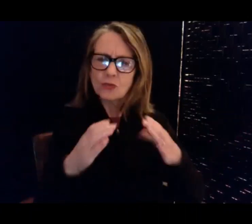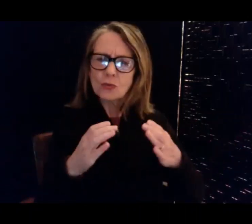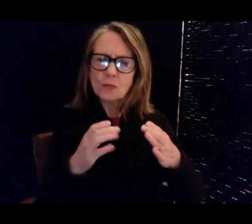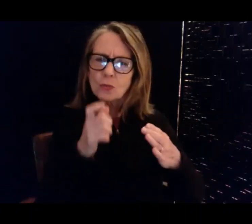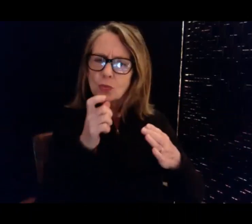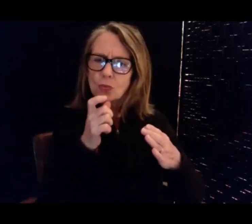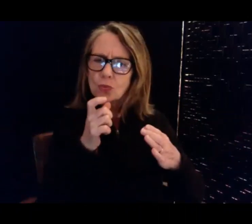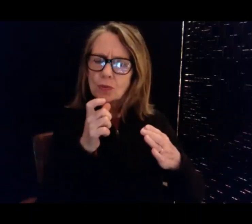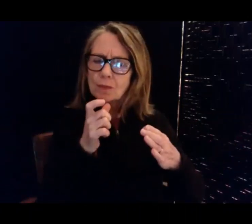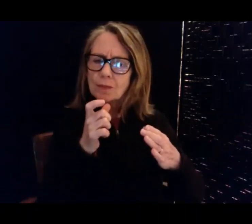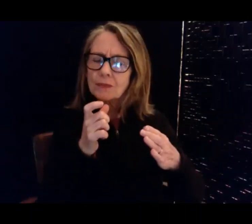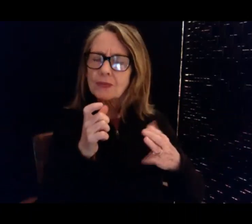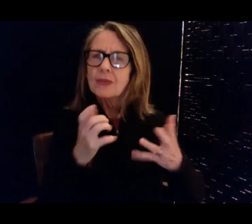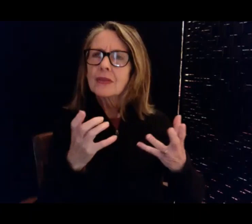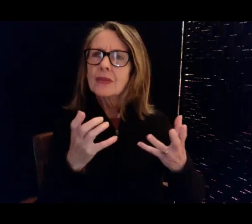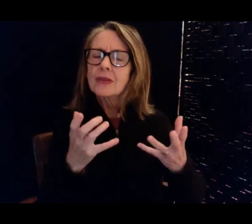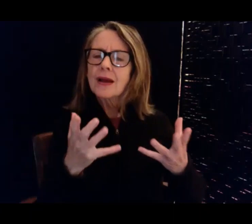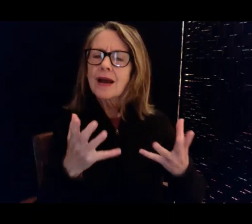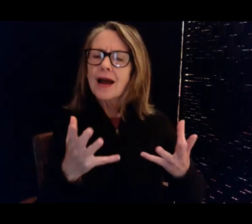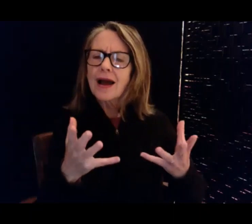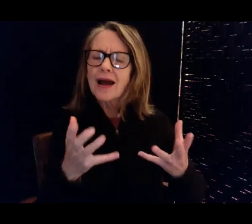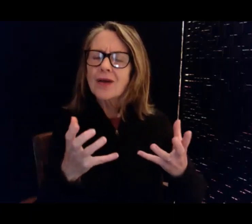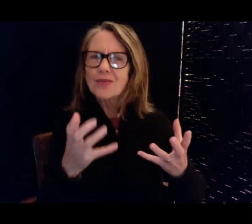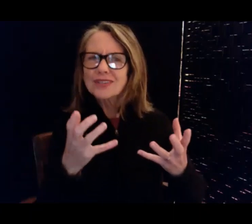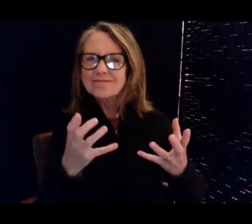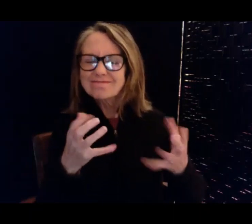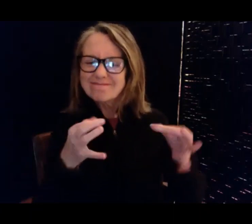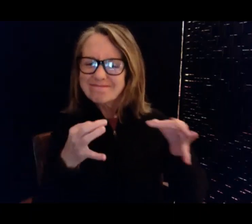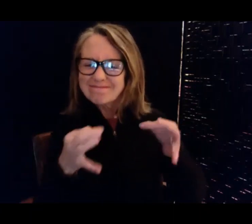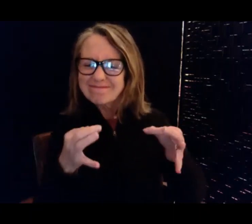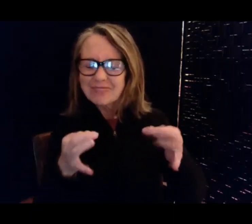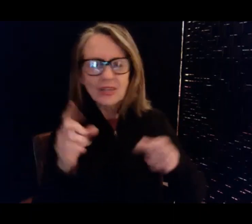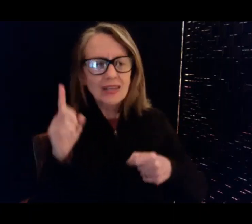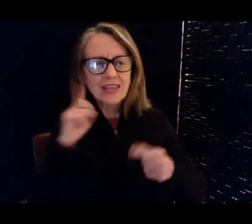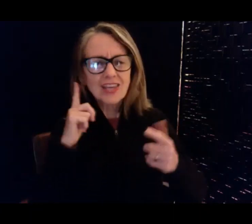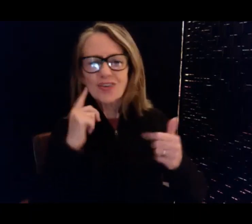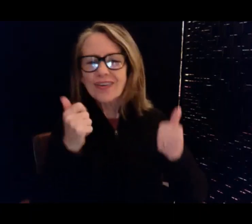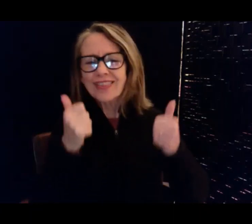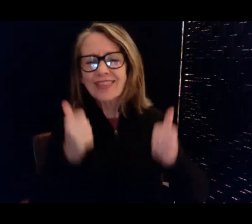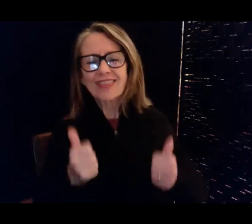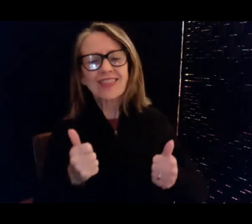give the idea to everybody that hearing loss does not discriminate